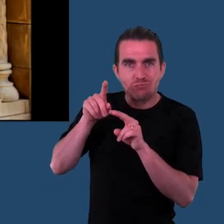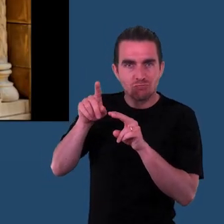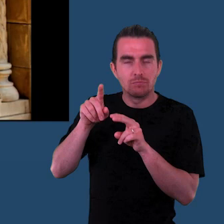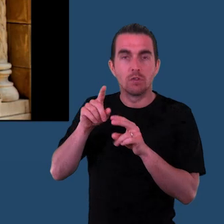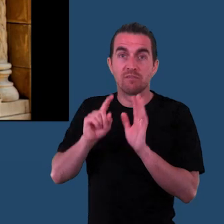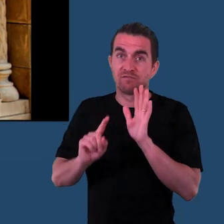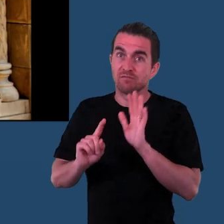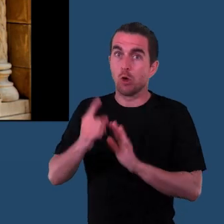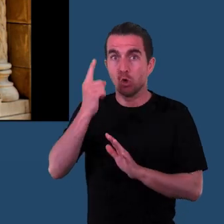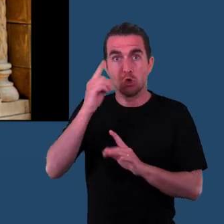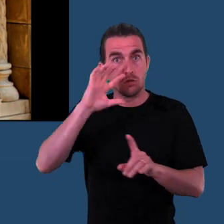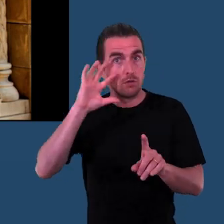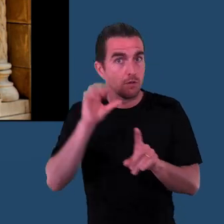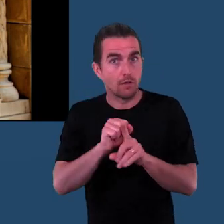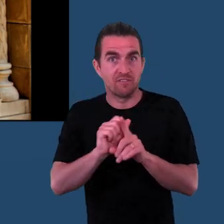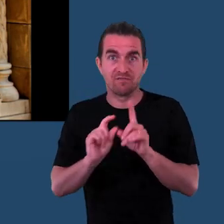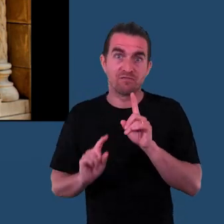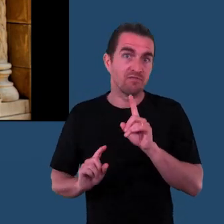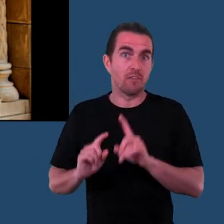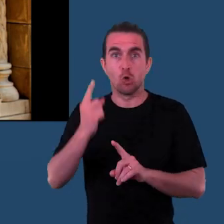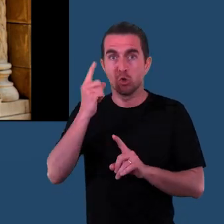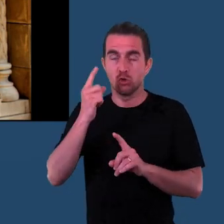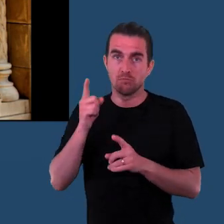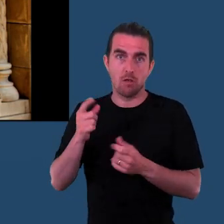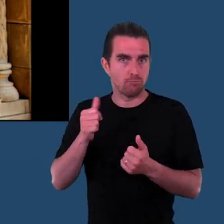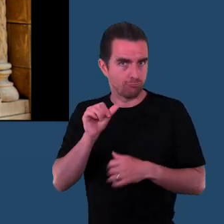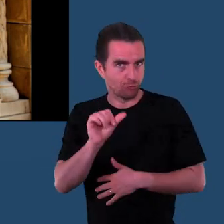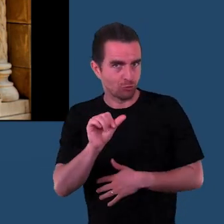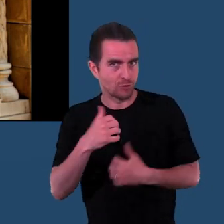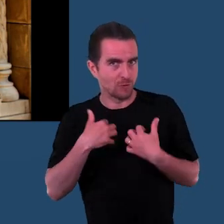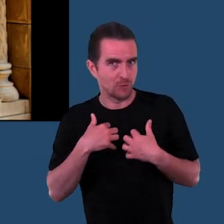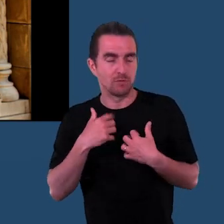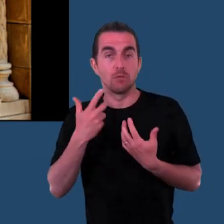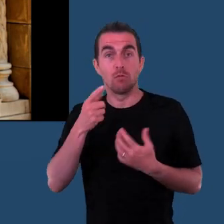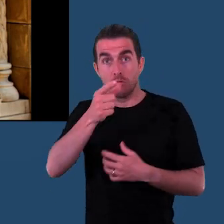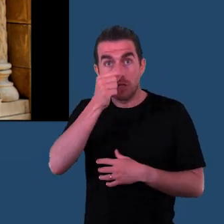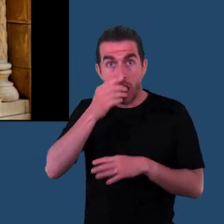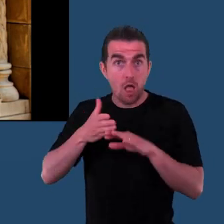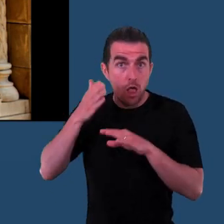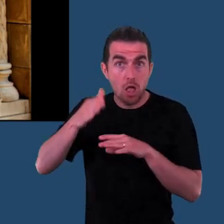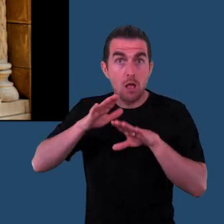so, the very first one ever discovered. Absolutely. So, if you can make it to the museum,